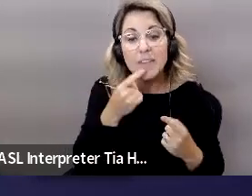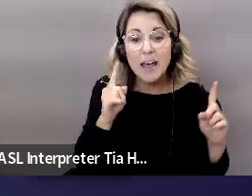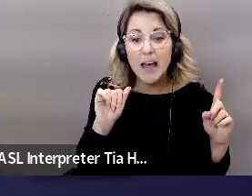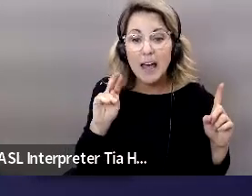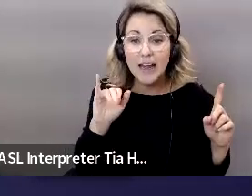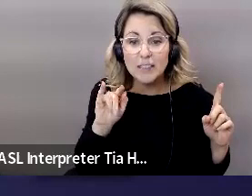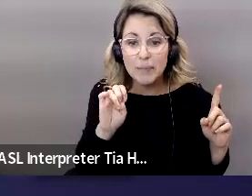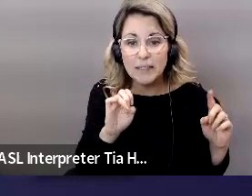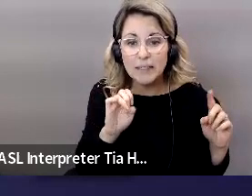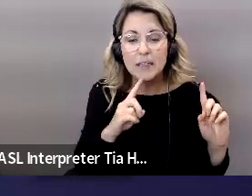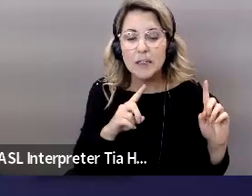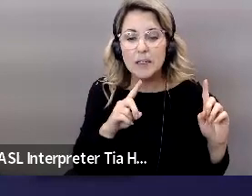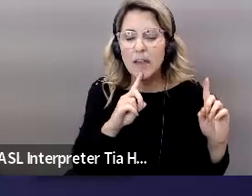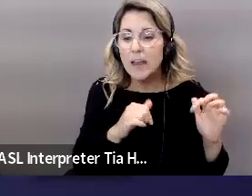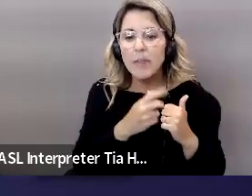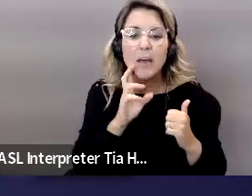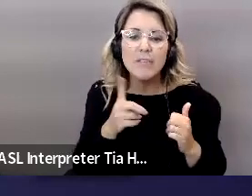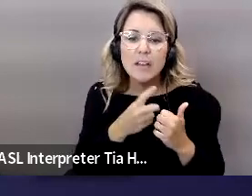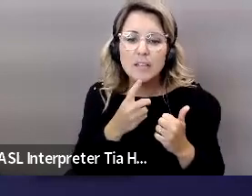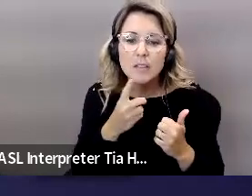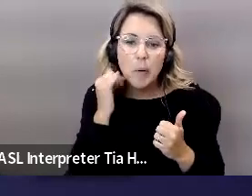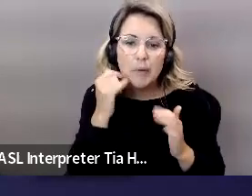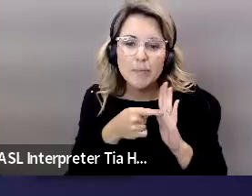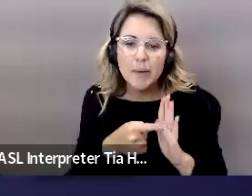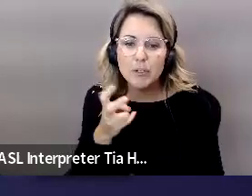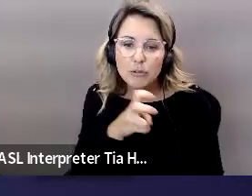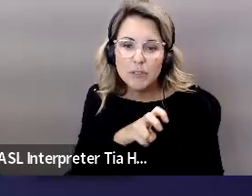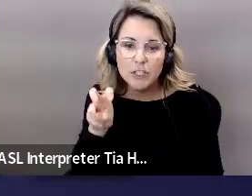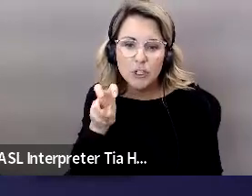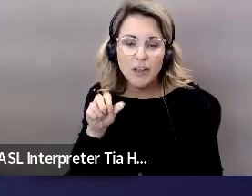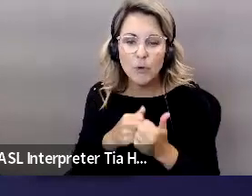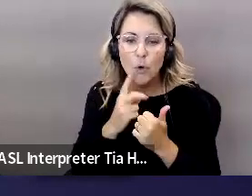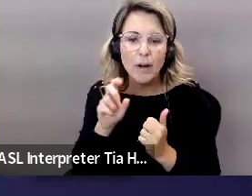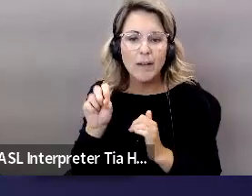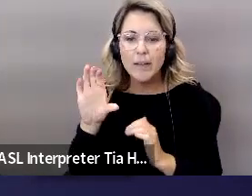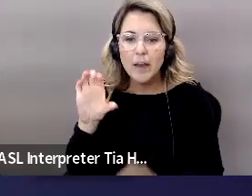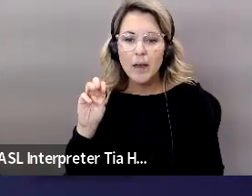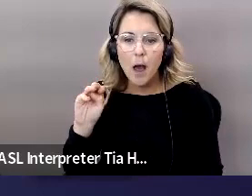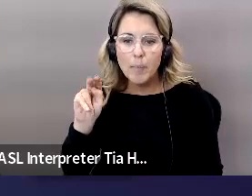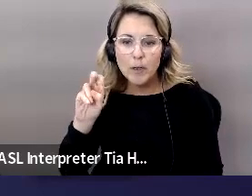a transition programming in the Commonwealth of Kentucky and your whole literature review is on,